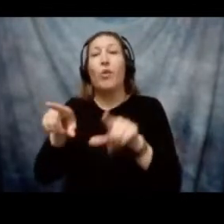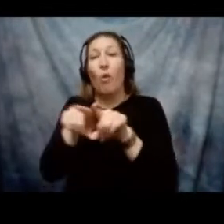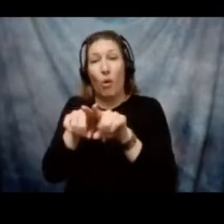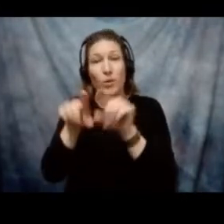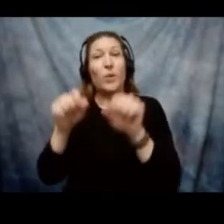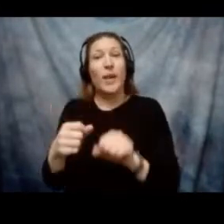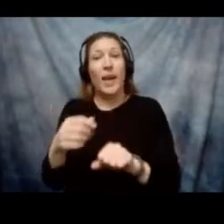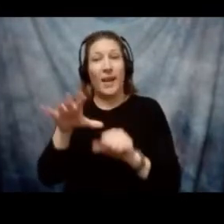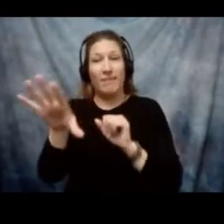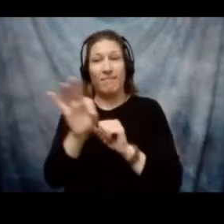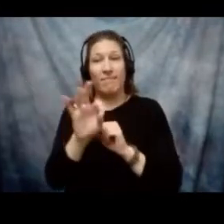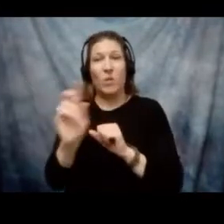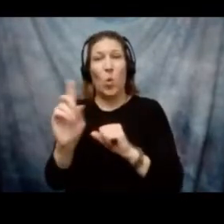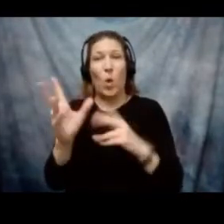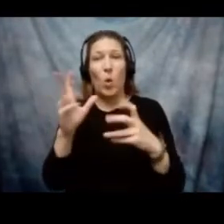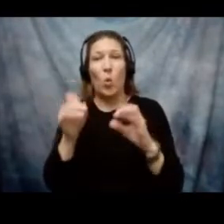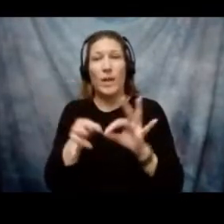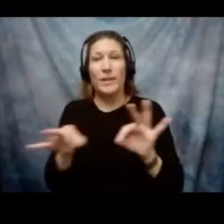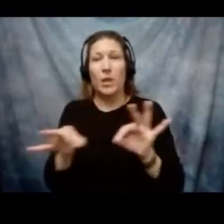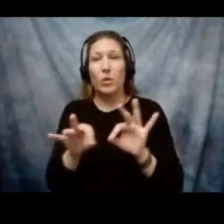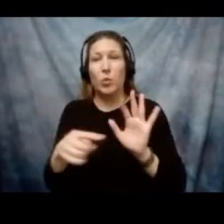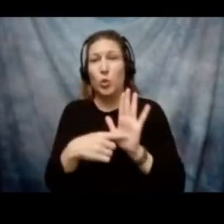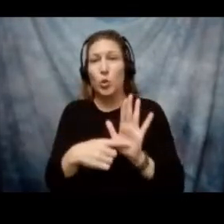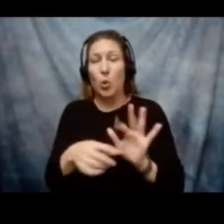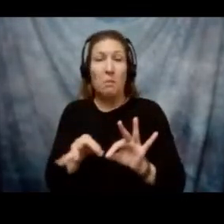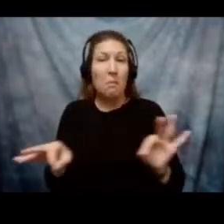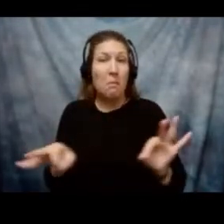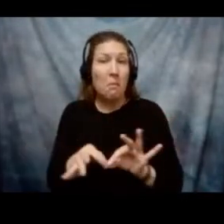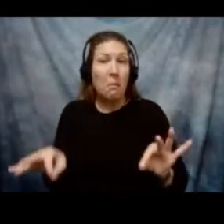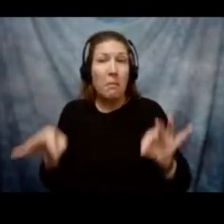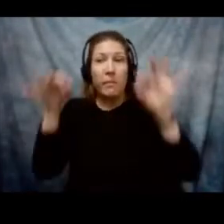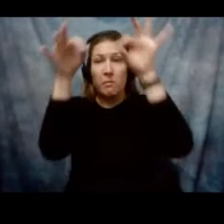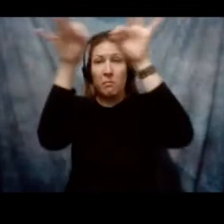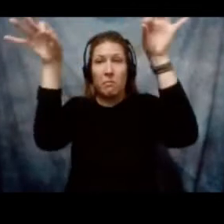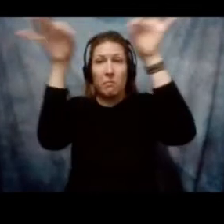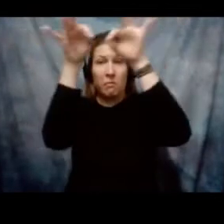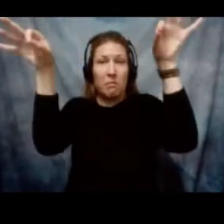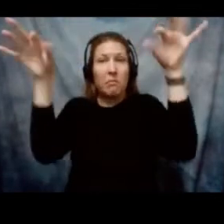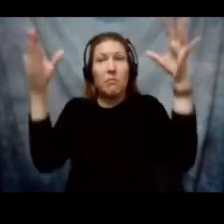below the slider above the slide and then the presenter coach is here where it says here